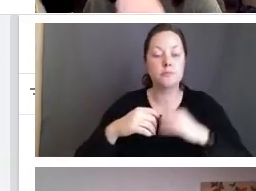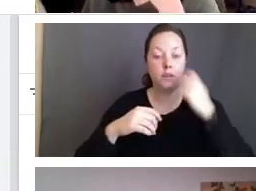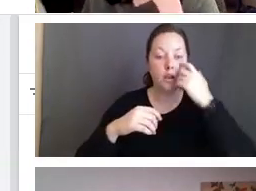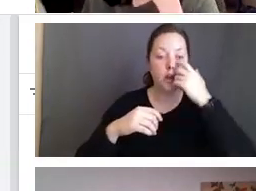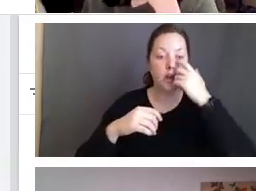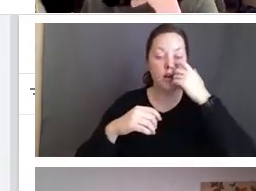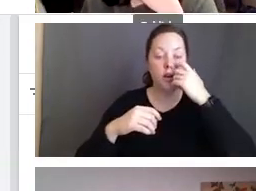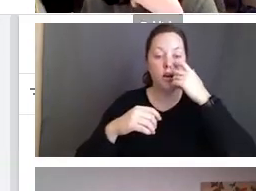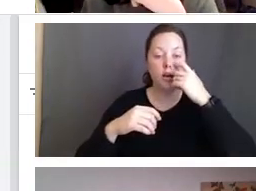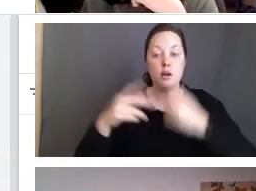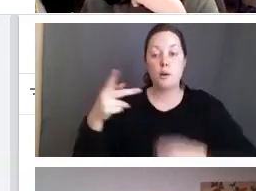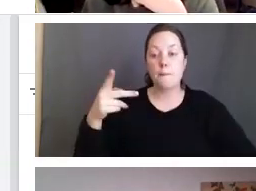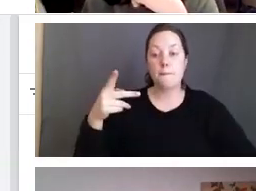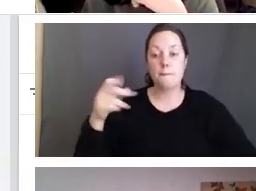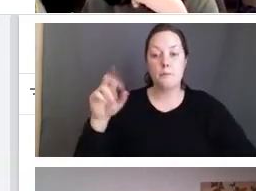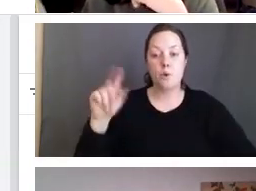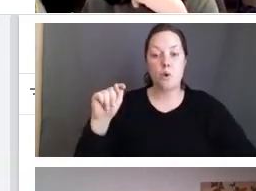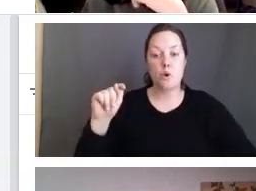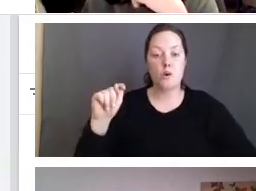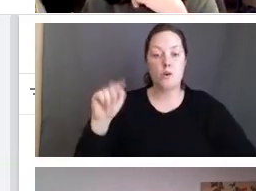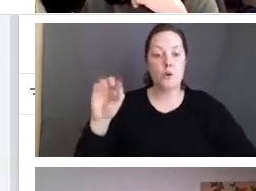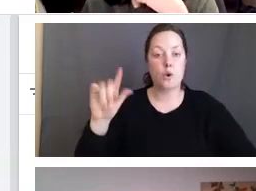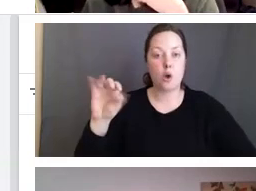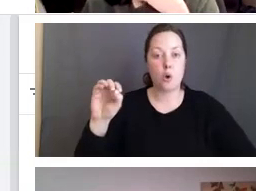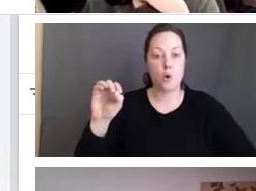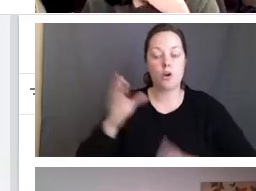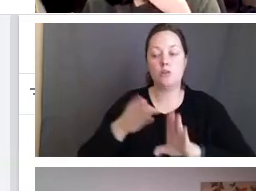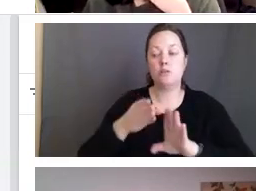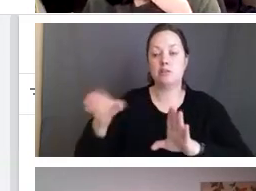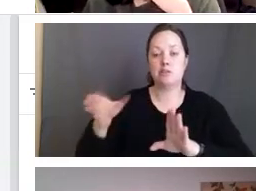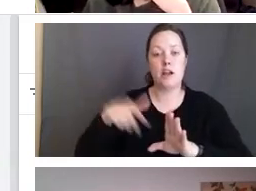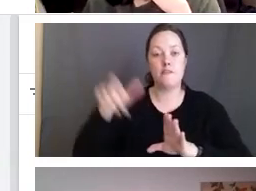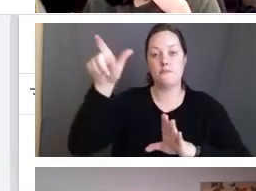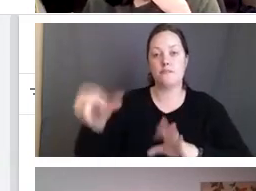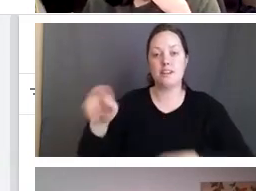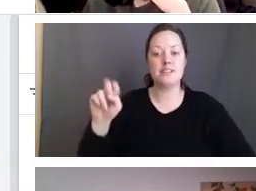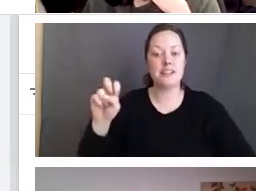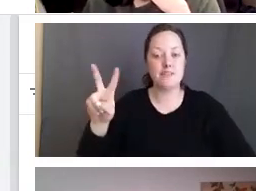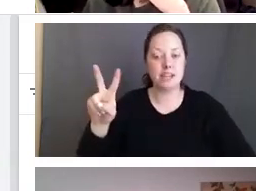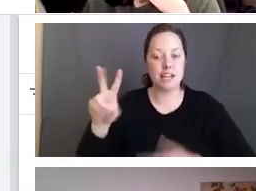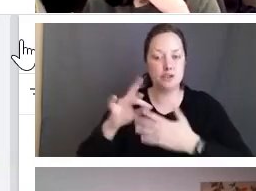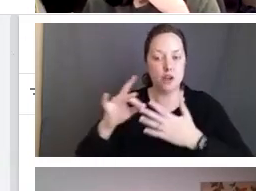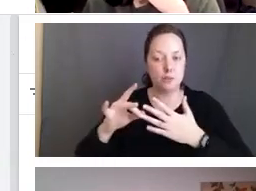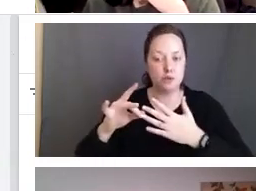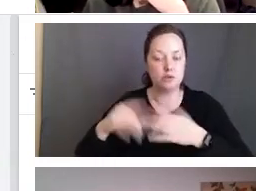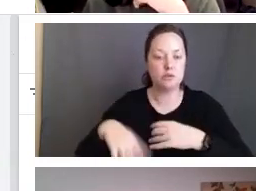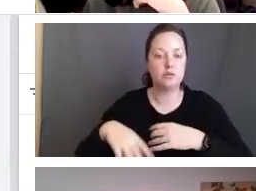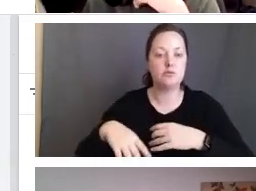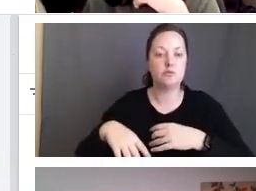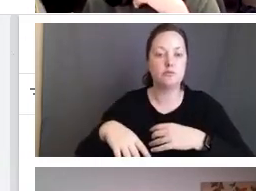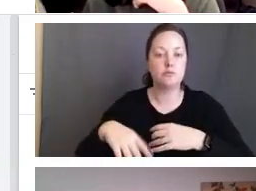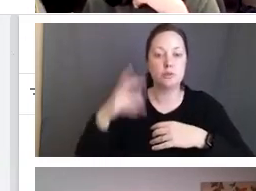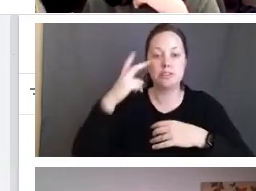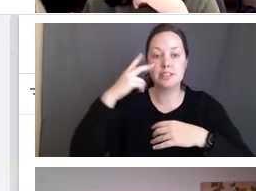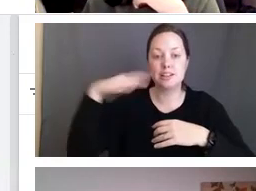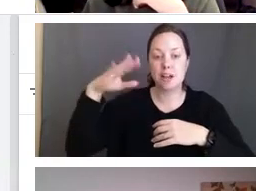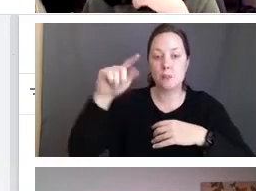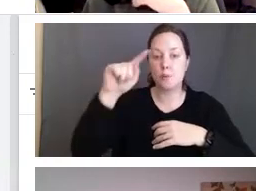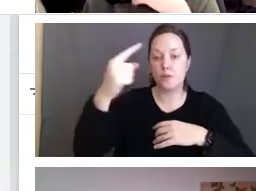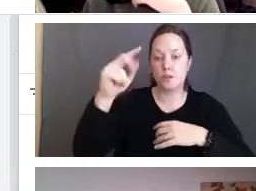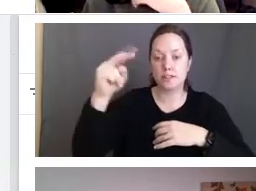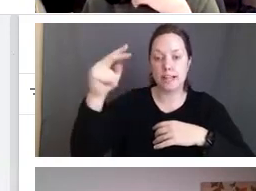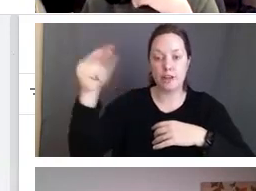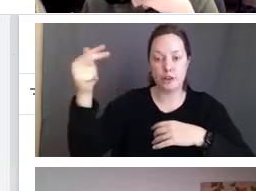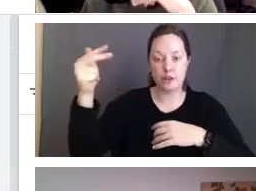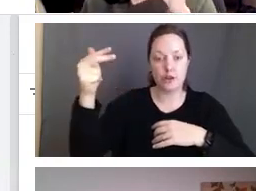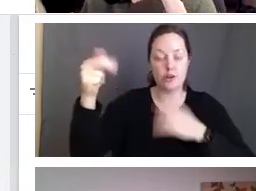let's take a look at the themes option which is next to the pages option, I'm going to